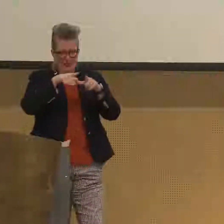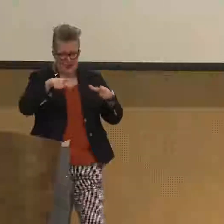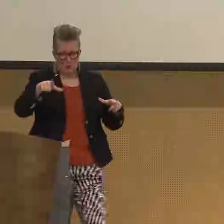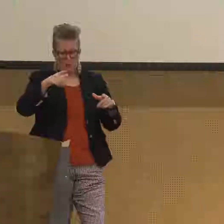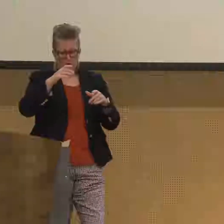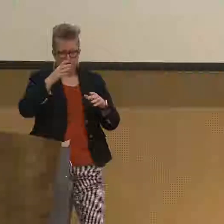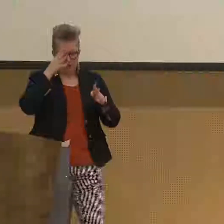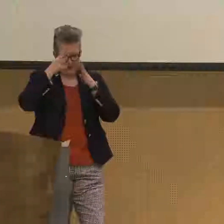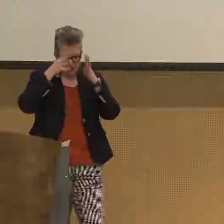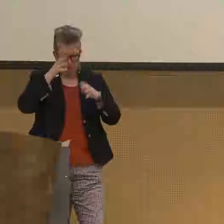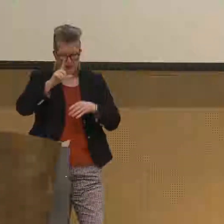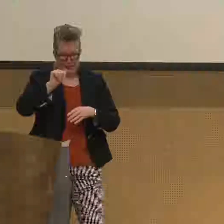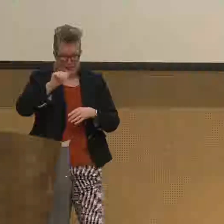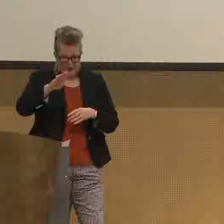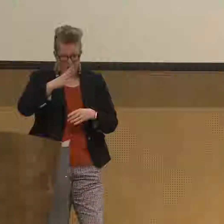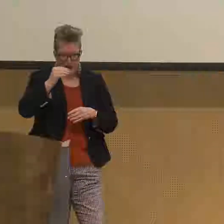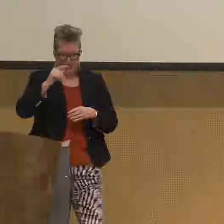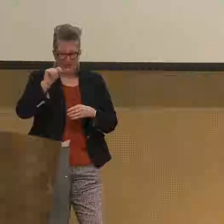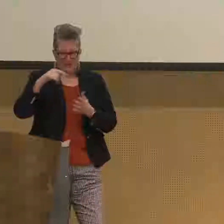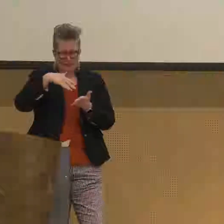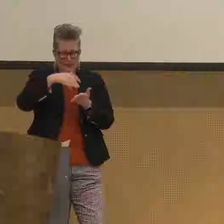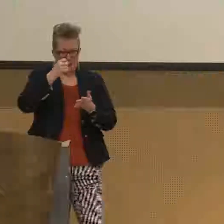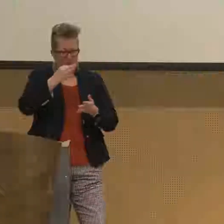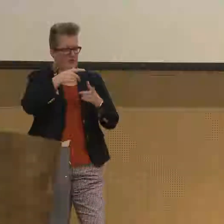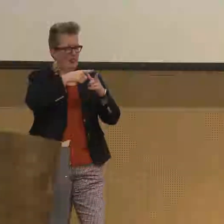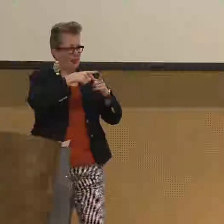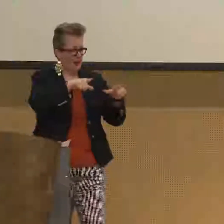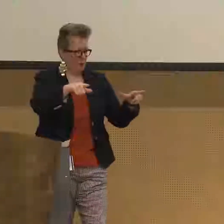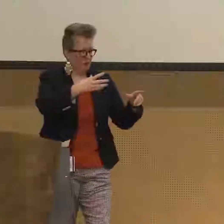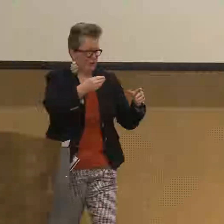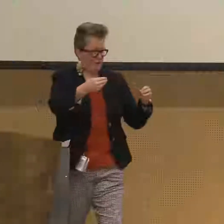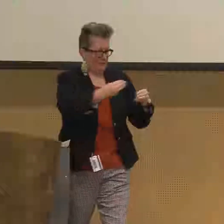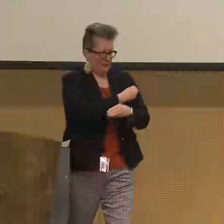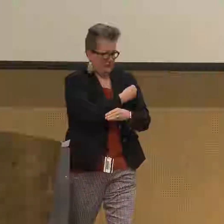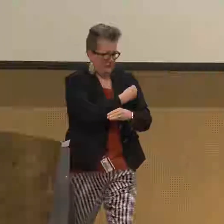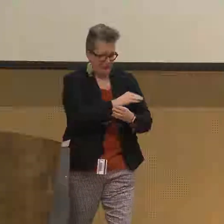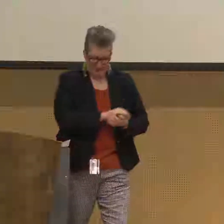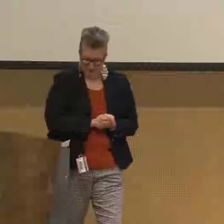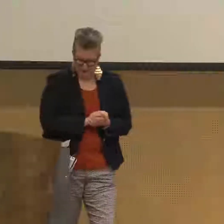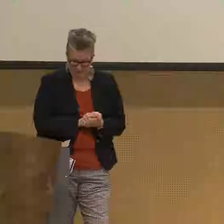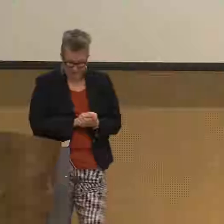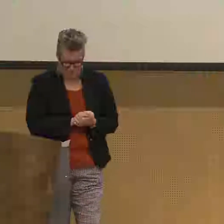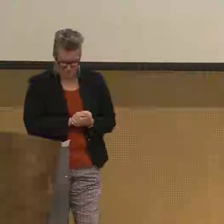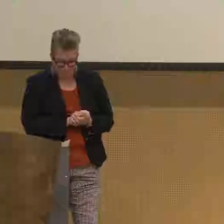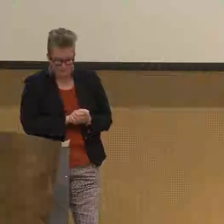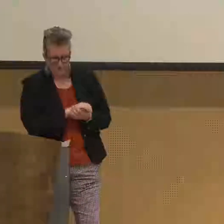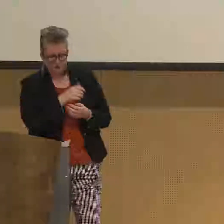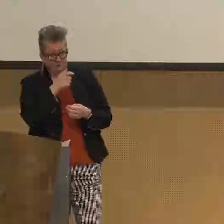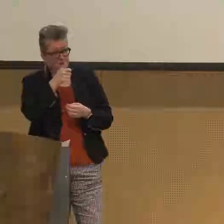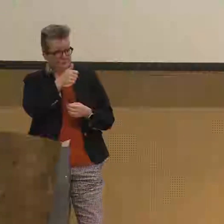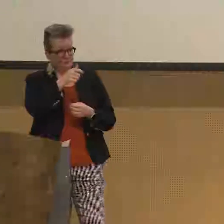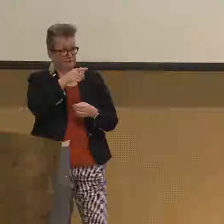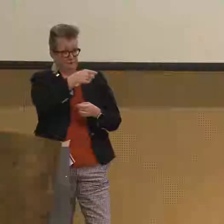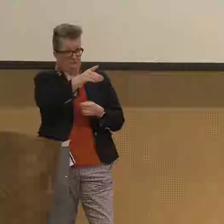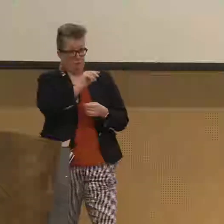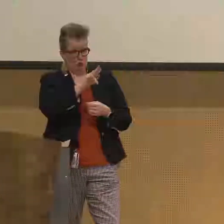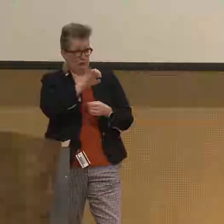She's also director for the language creation lab and the study of language and math, or SLAM.